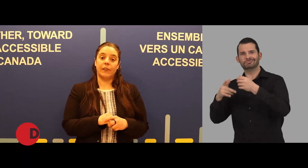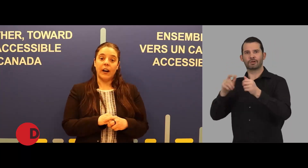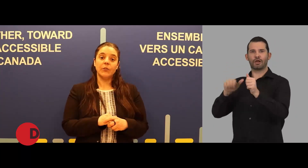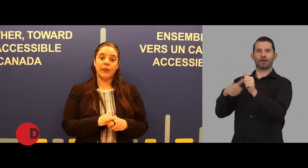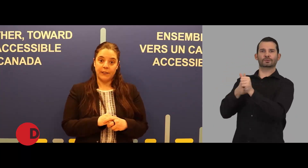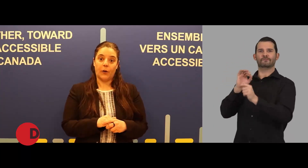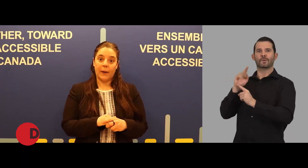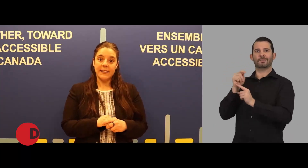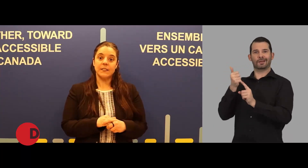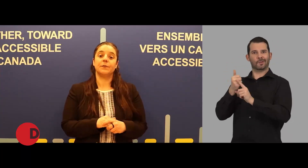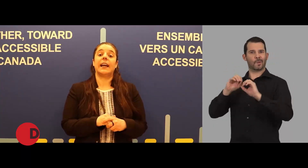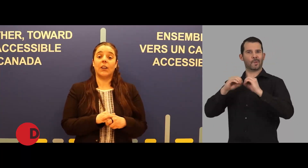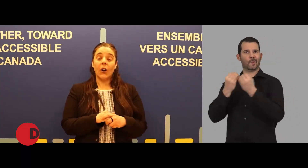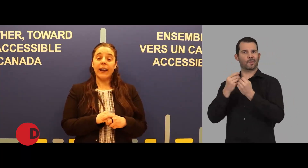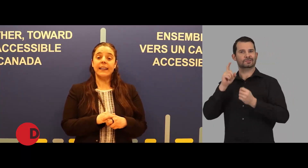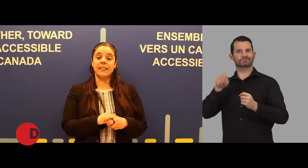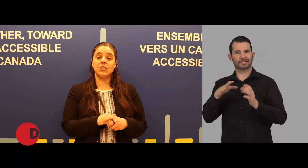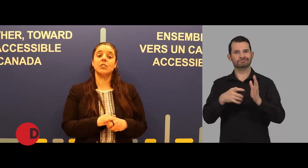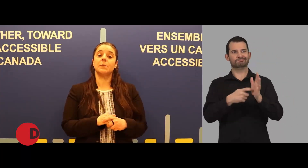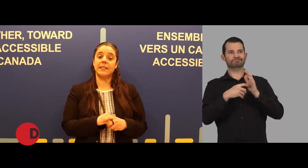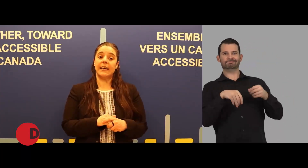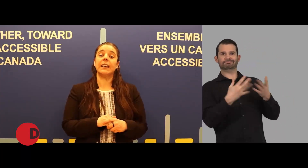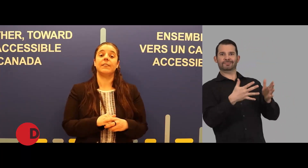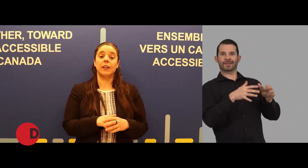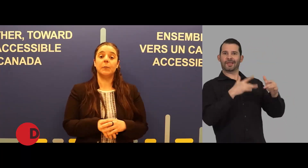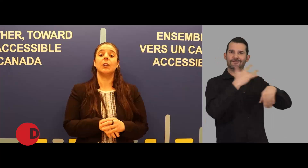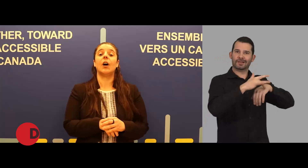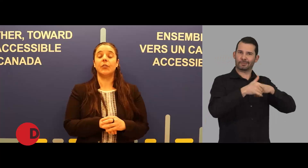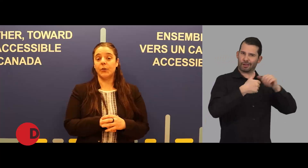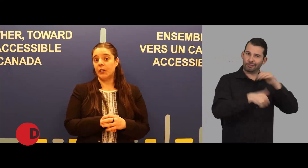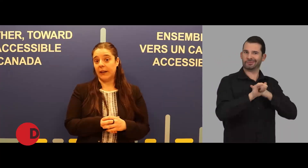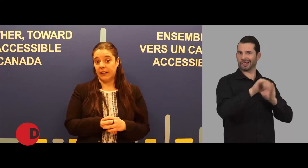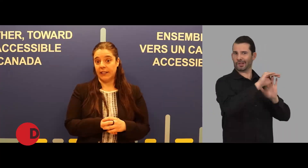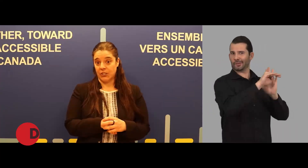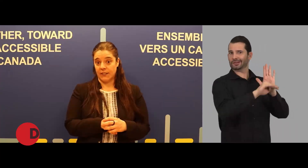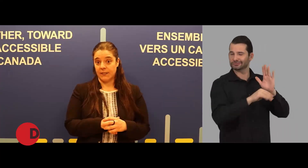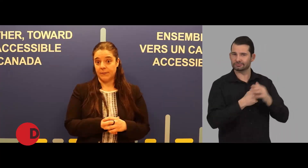alternate formats that organizations must make available under the regulations.